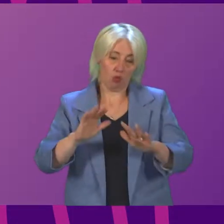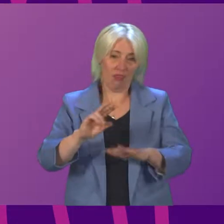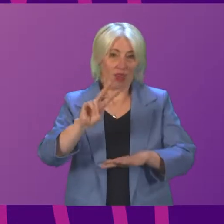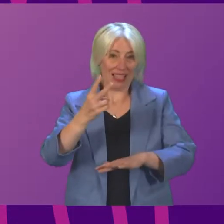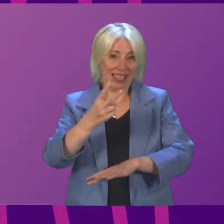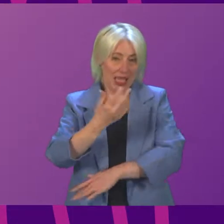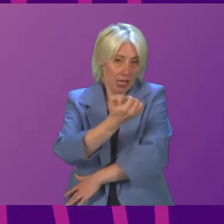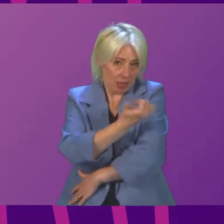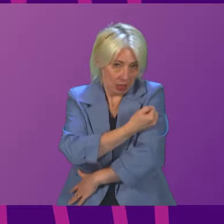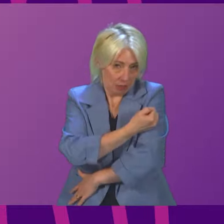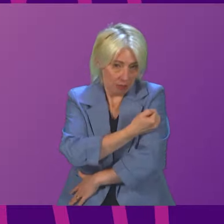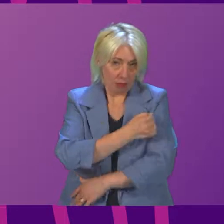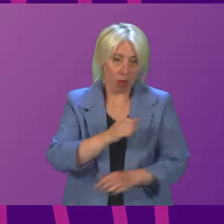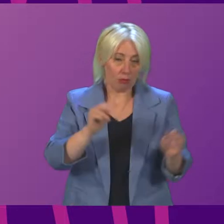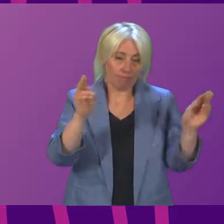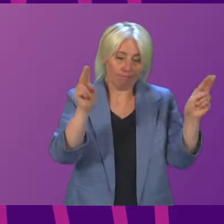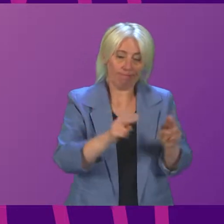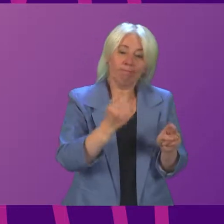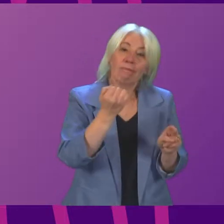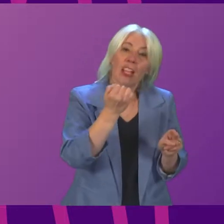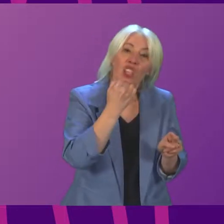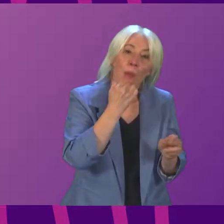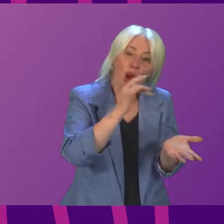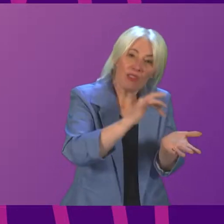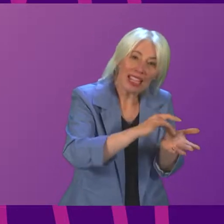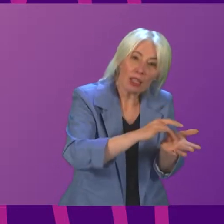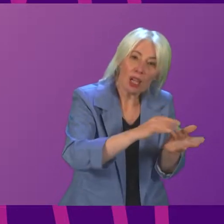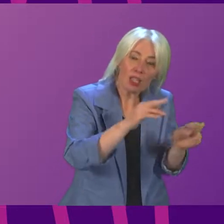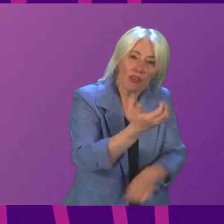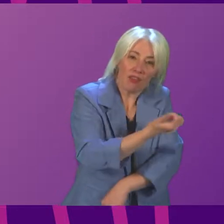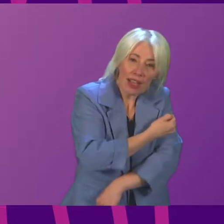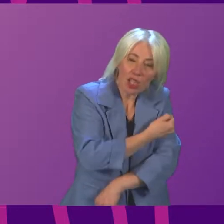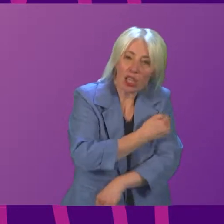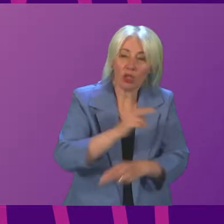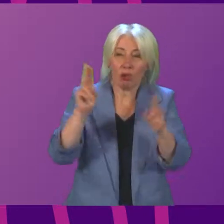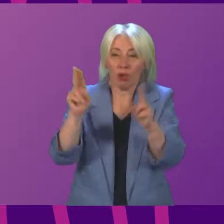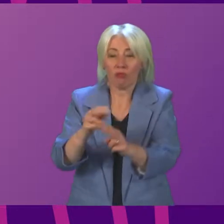vaccination centres and fewer vaccinators, and elderly people are queueing in the cold for hours